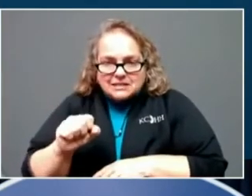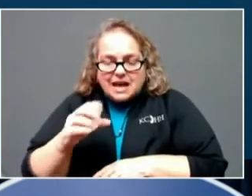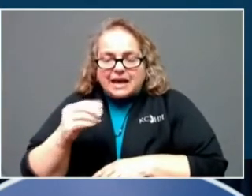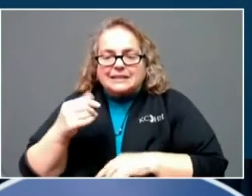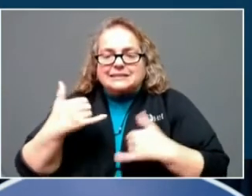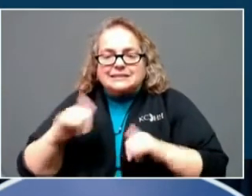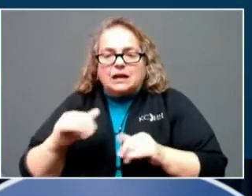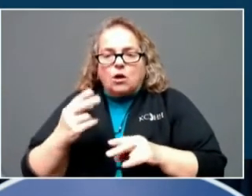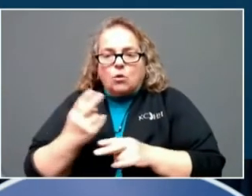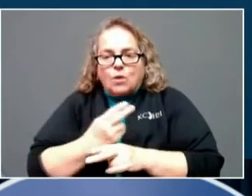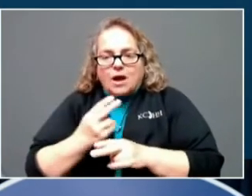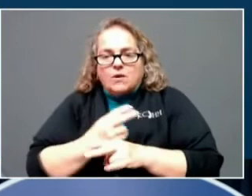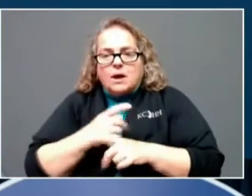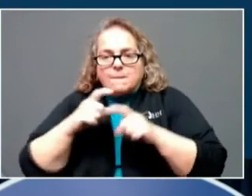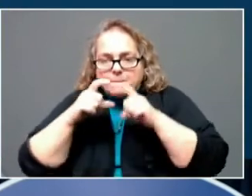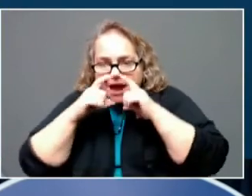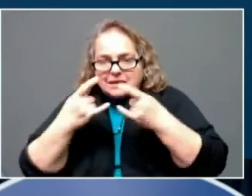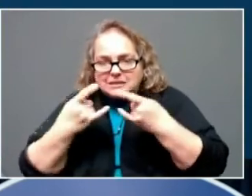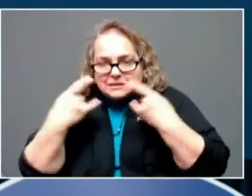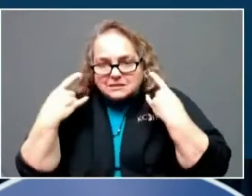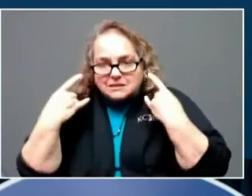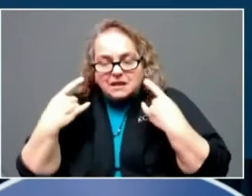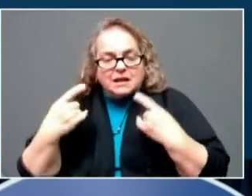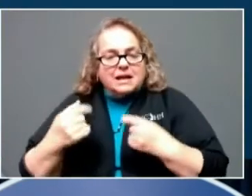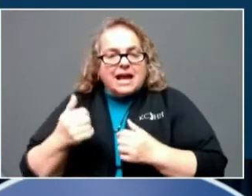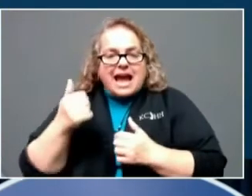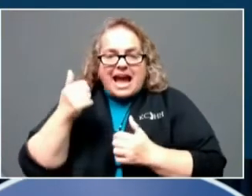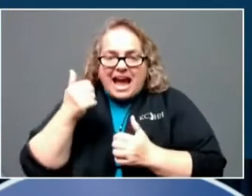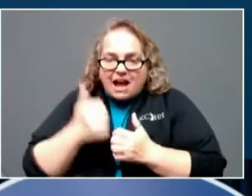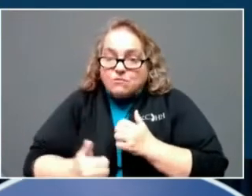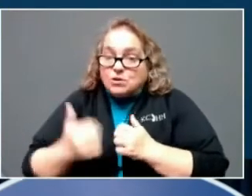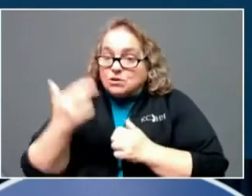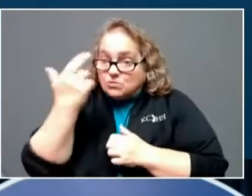rapidly and so effectively people are urged to wear a mask. So next slide,